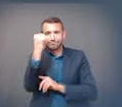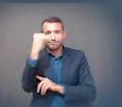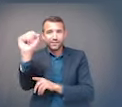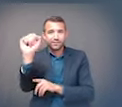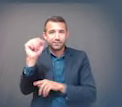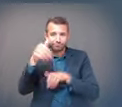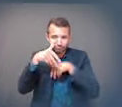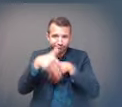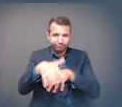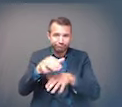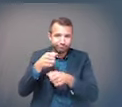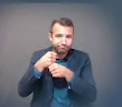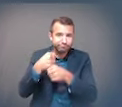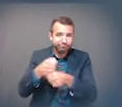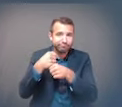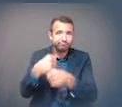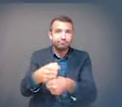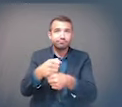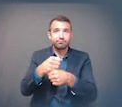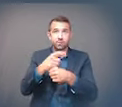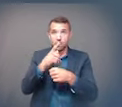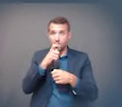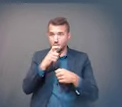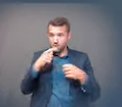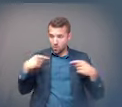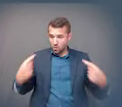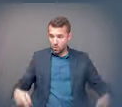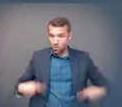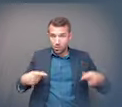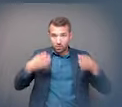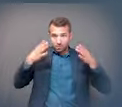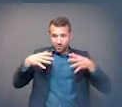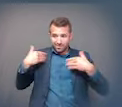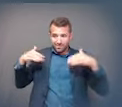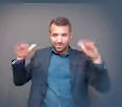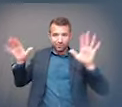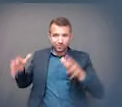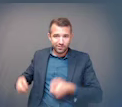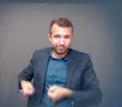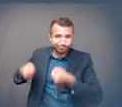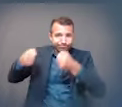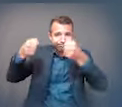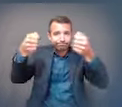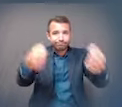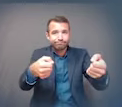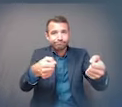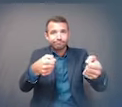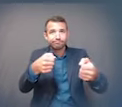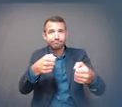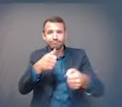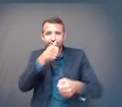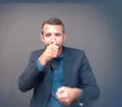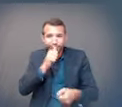the marchers, those adept angels with wheelchair wings who troubled the waters